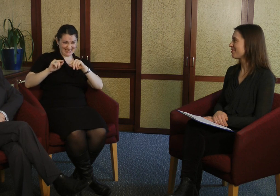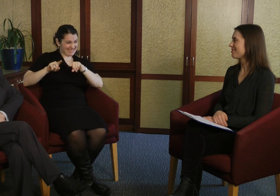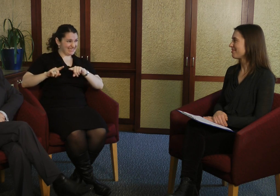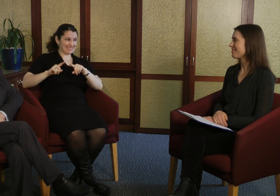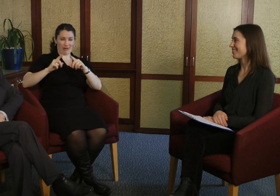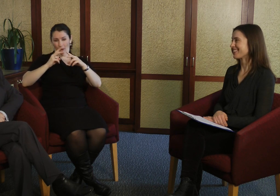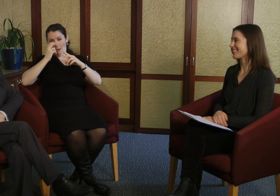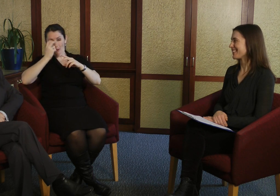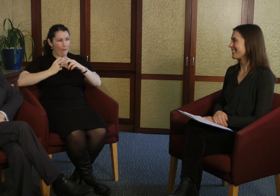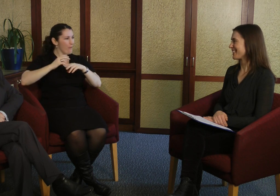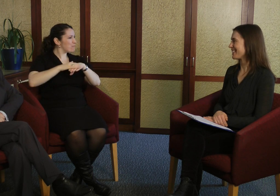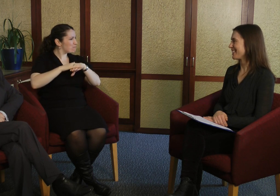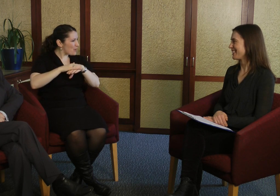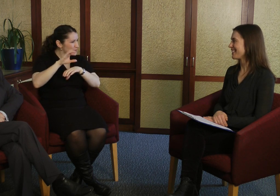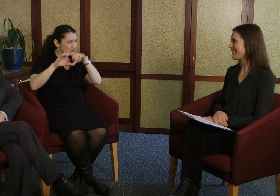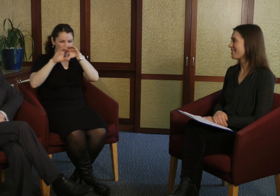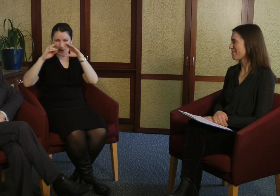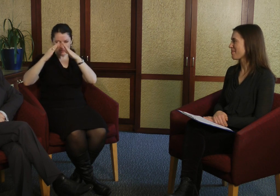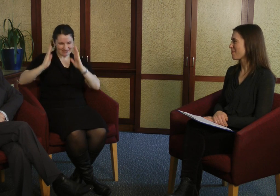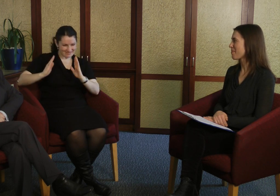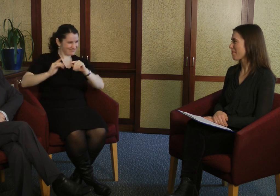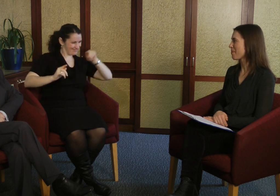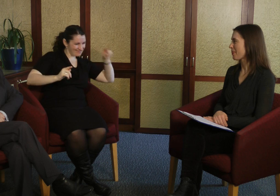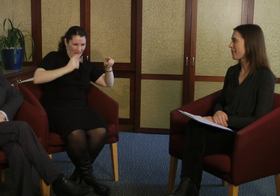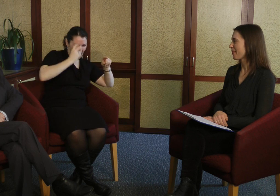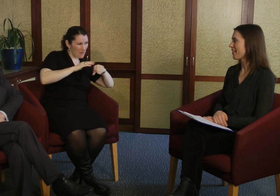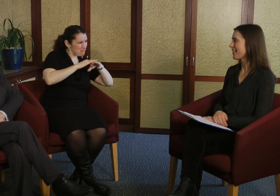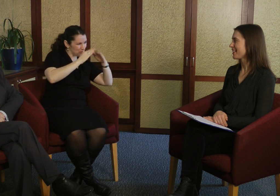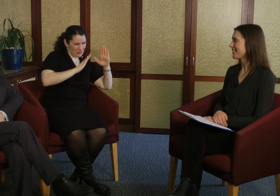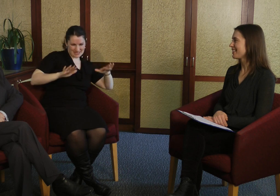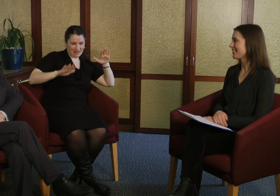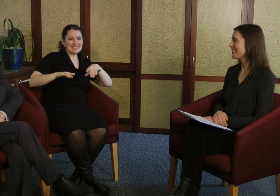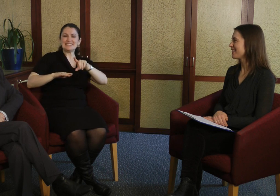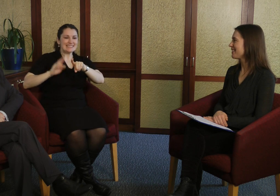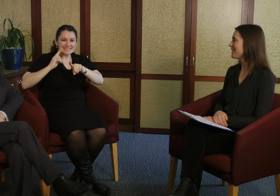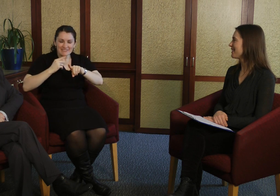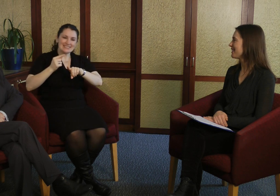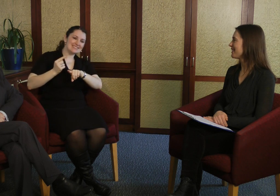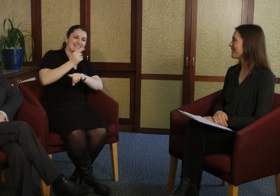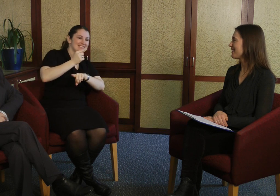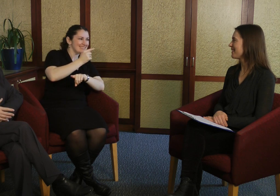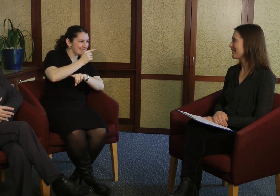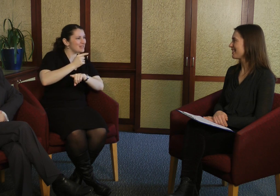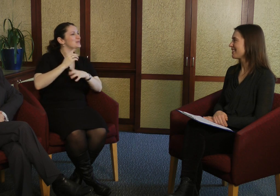old bluestone buildings on St Kilda Road. So I worked for RVIB, I also worked for Royal